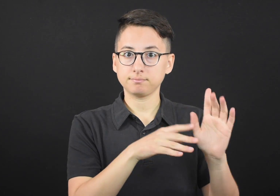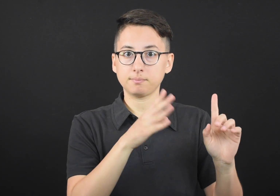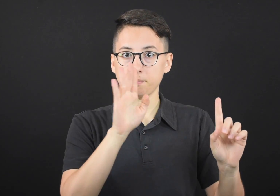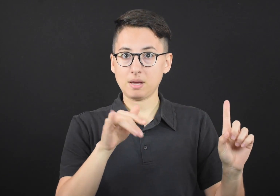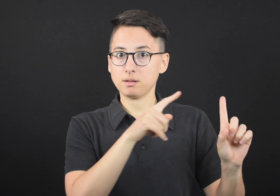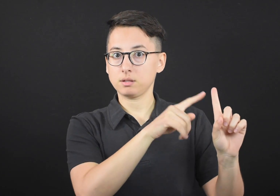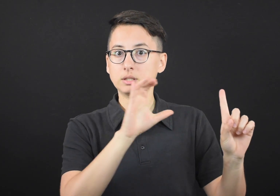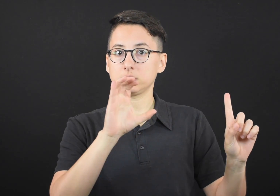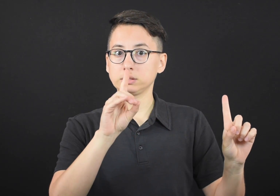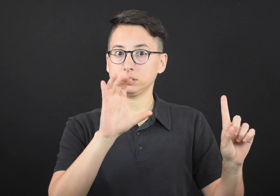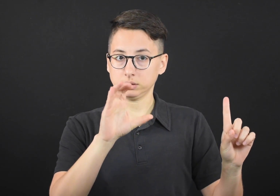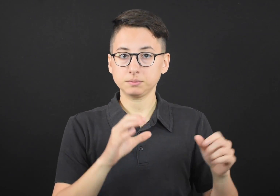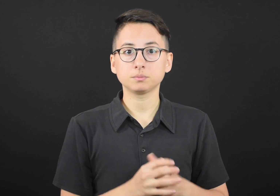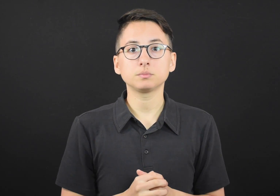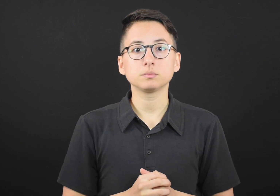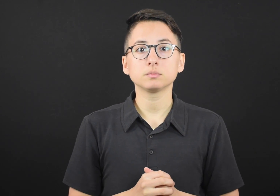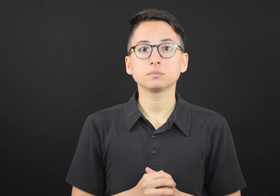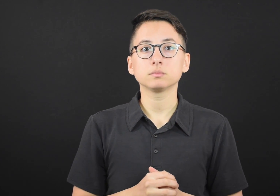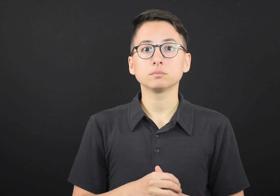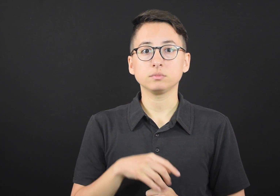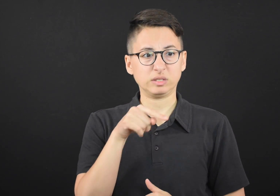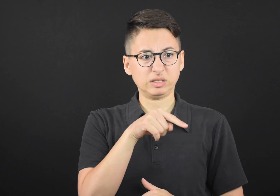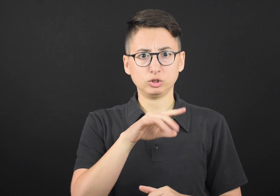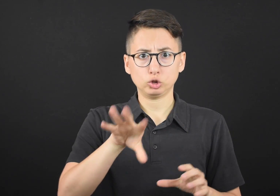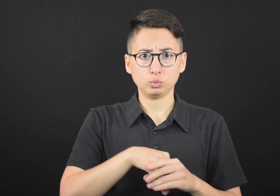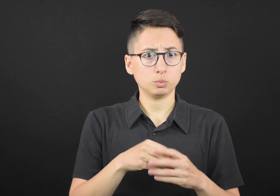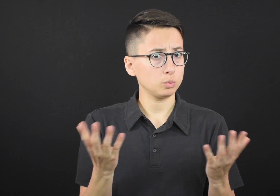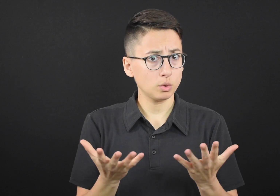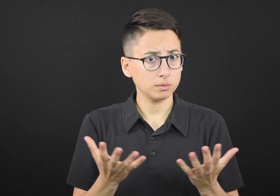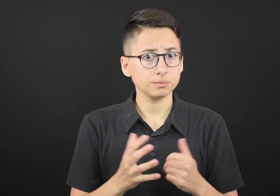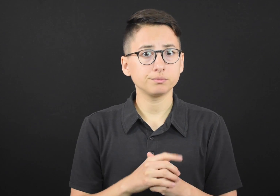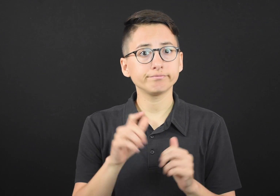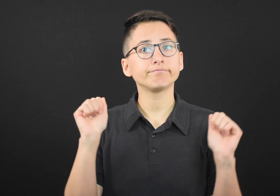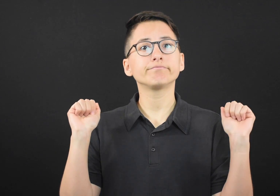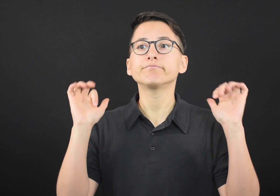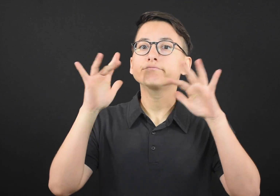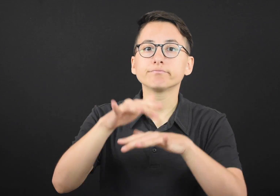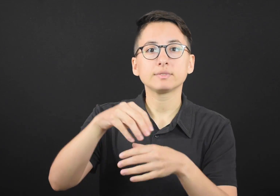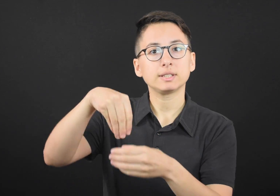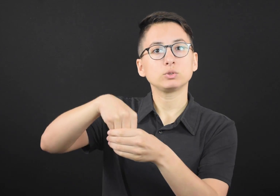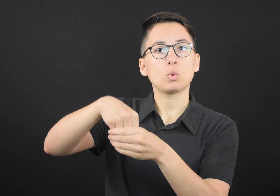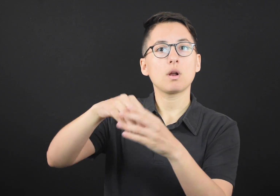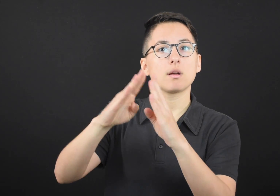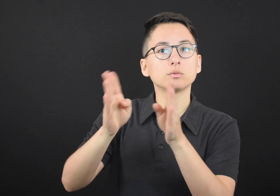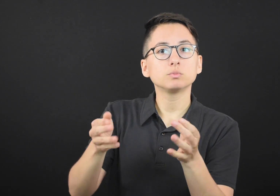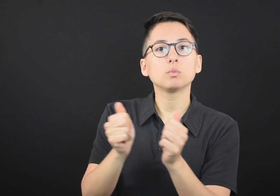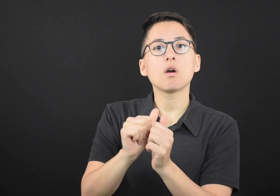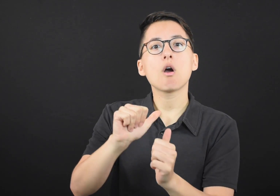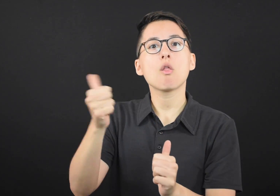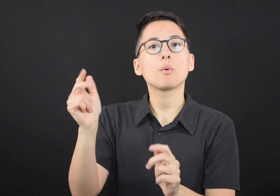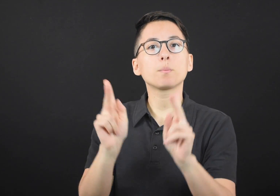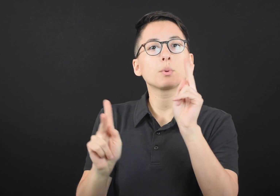the CDC. This includes gathering indoors with other fully vaccinated